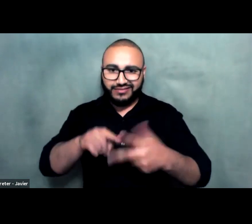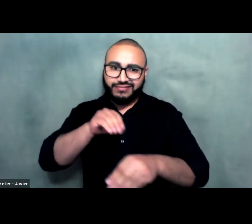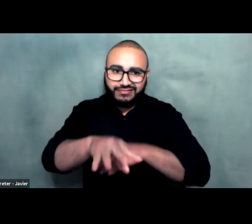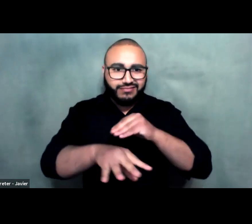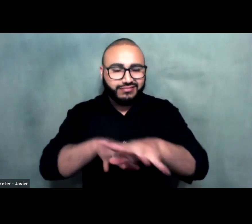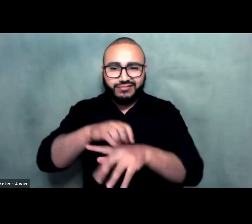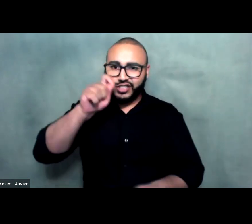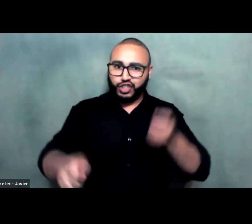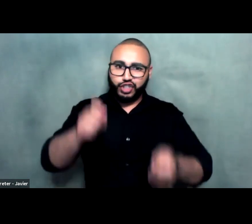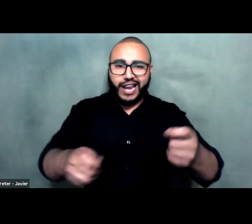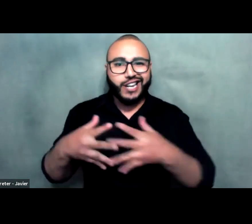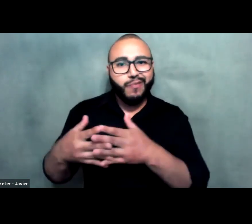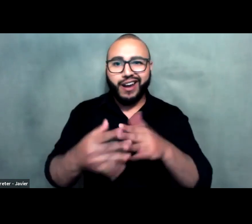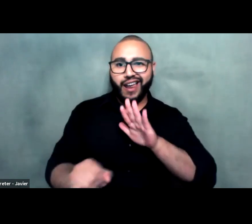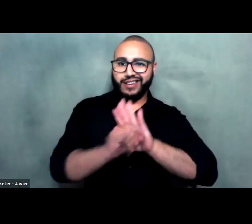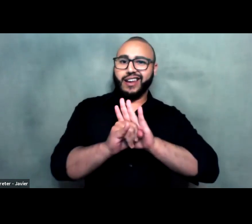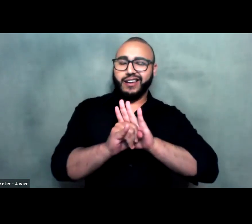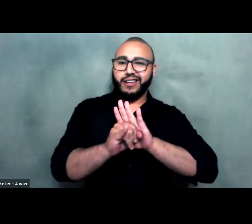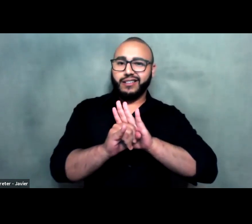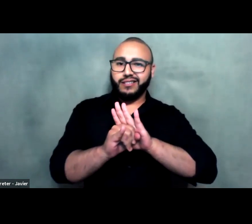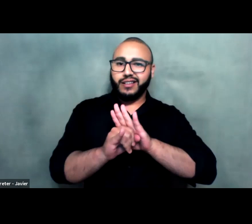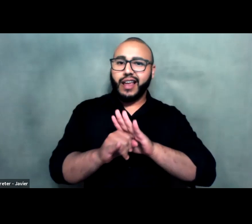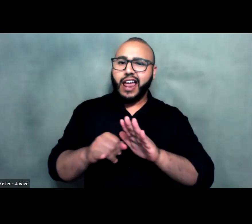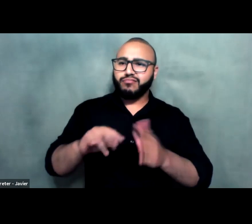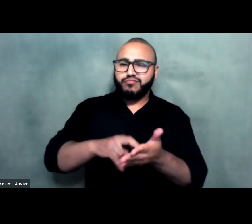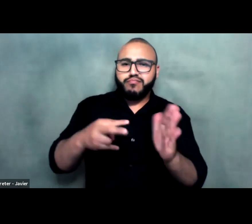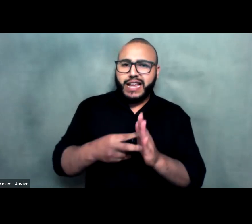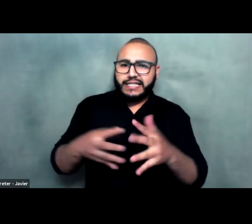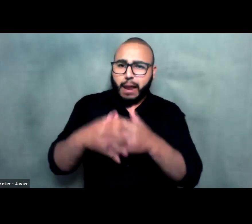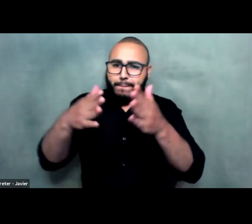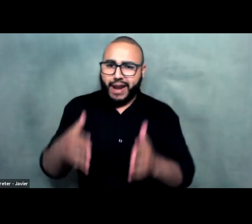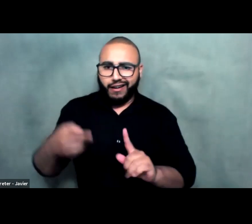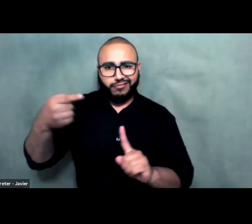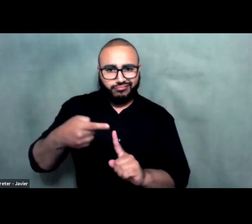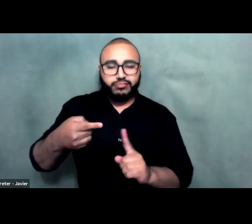identity, and what it means to be an American. In today's seminar, Paul will talk